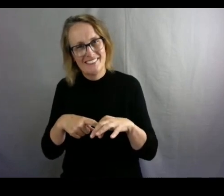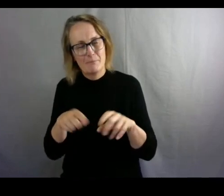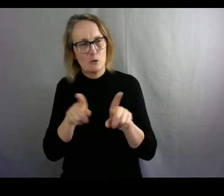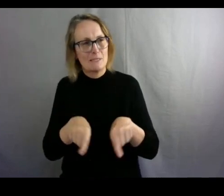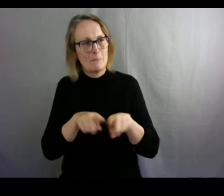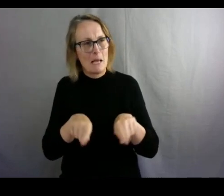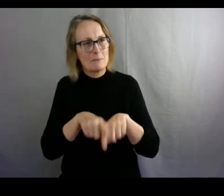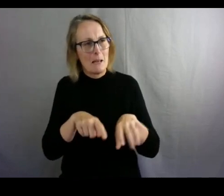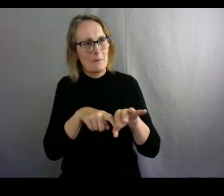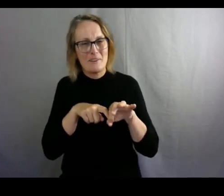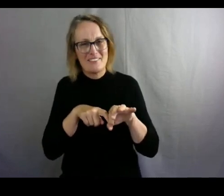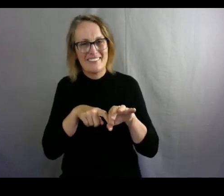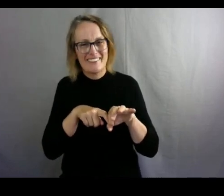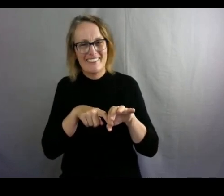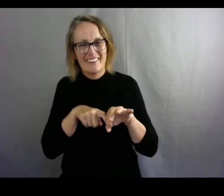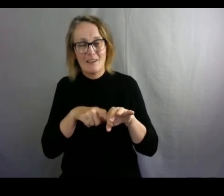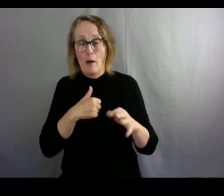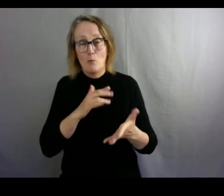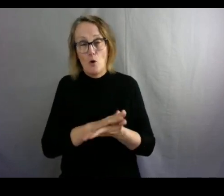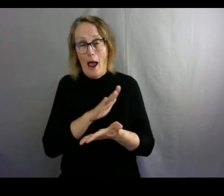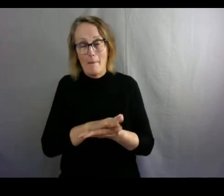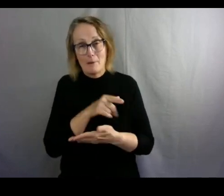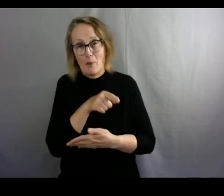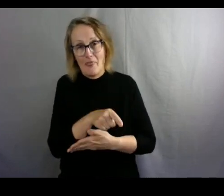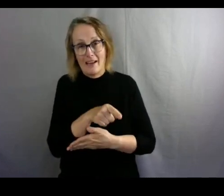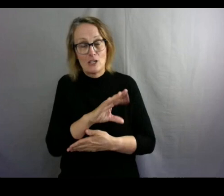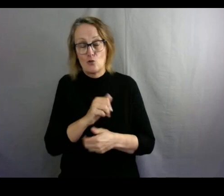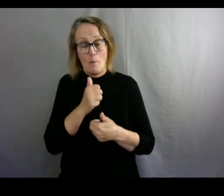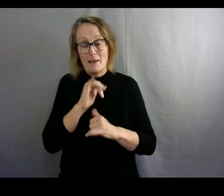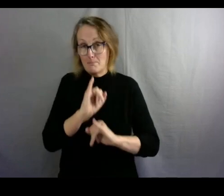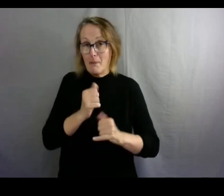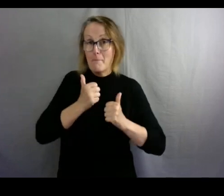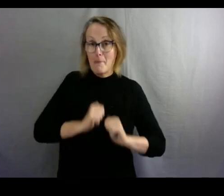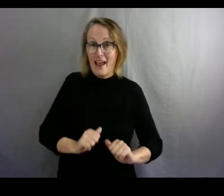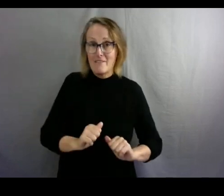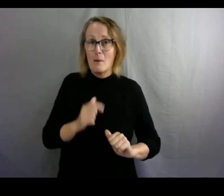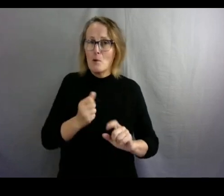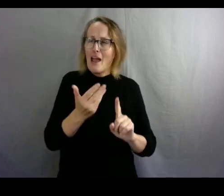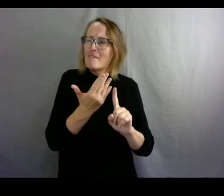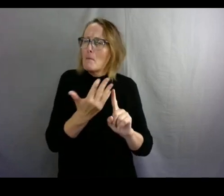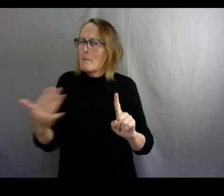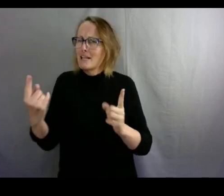And of course that's, yeah, that's not a good behaviour, but we have so much other things to say.